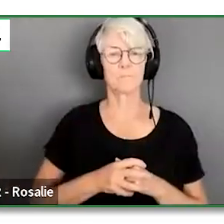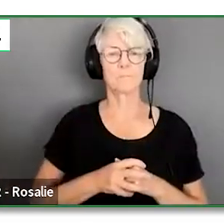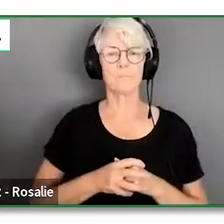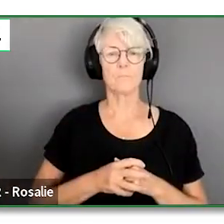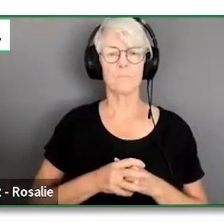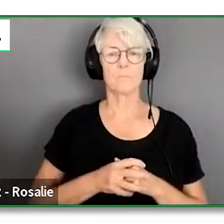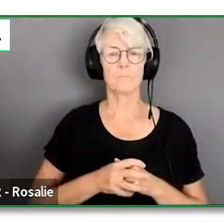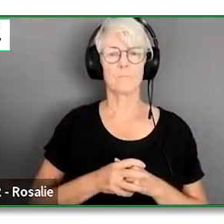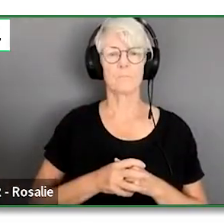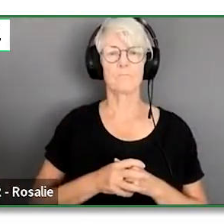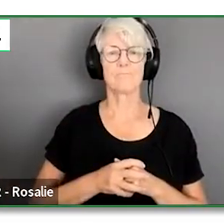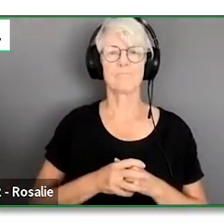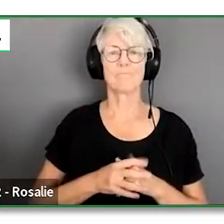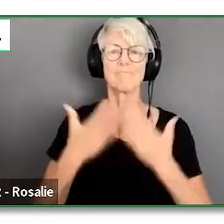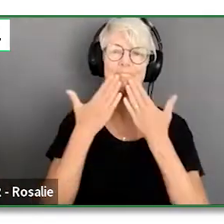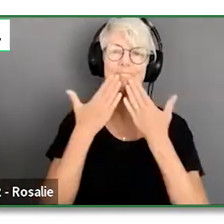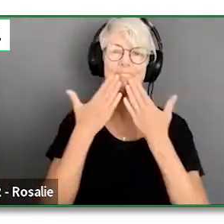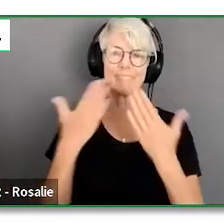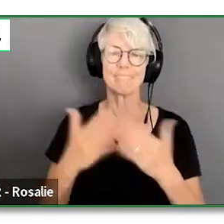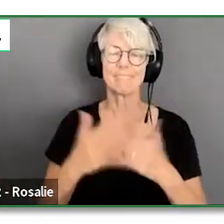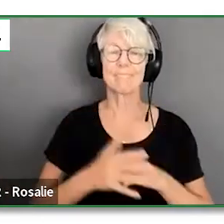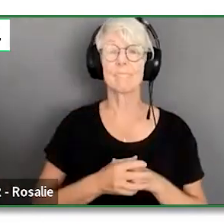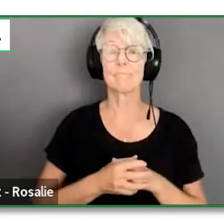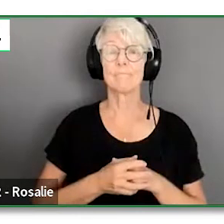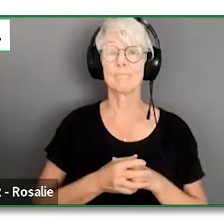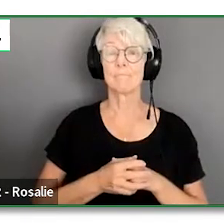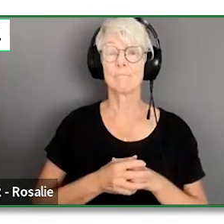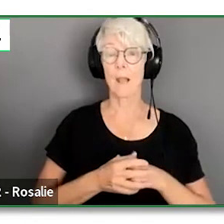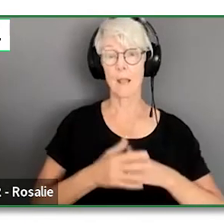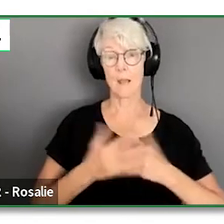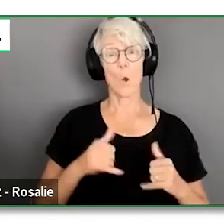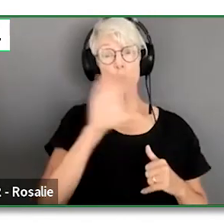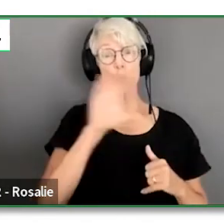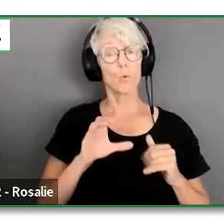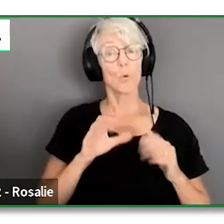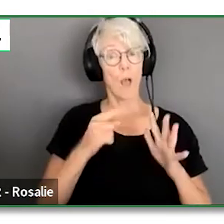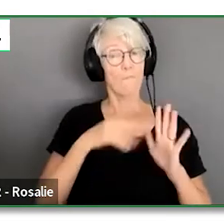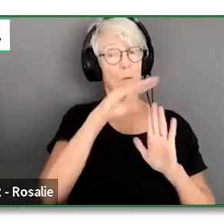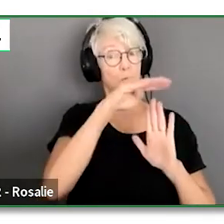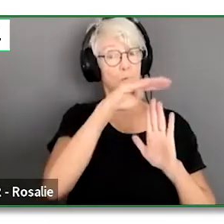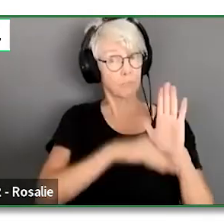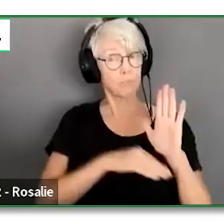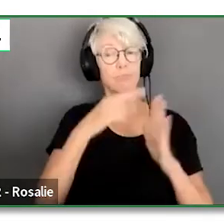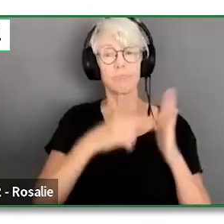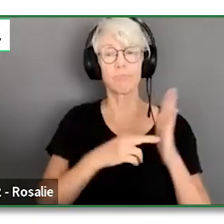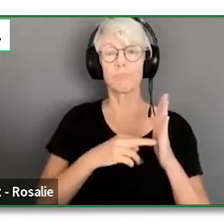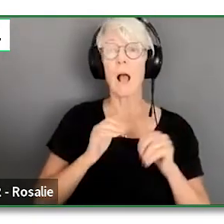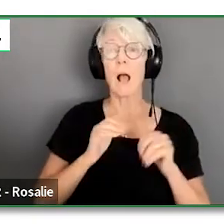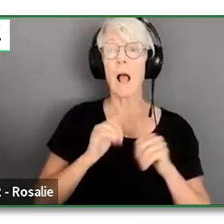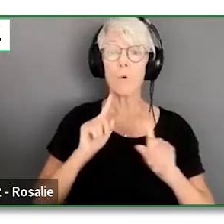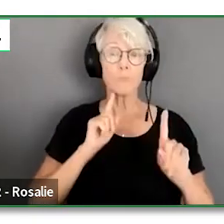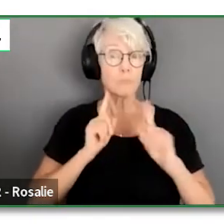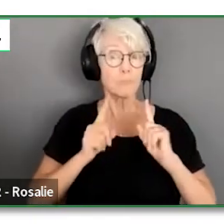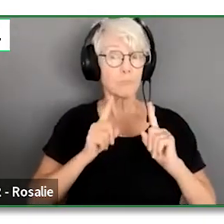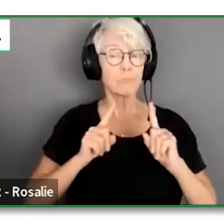Thank you. We have some housekeeping. We invite attendees to submit questions using the Q&A feature found at the bottom of your